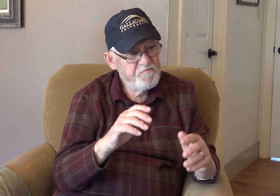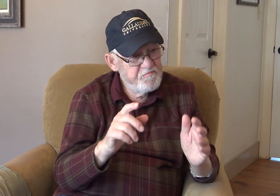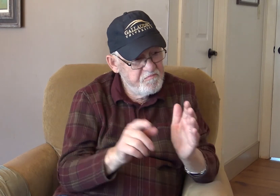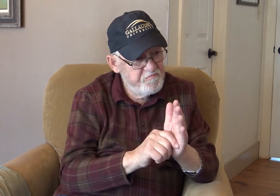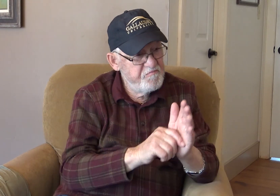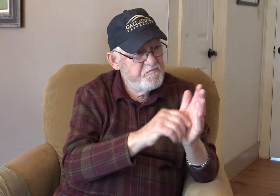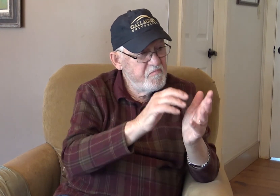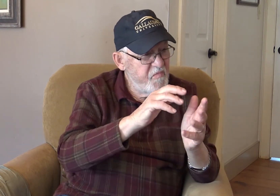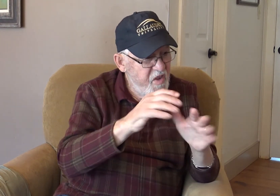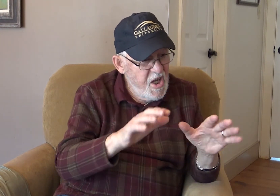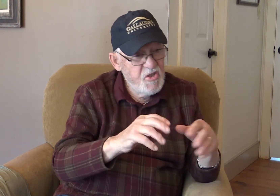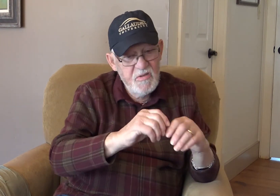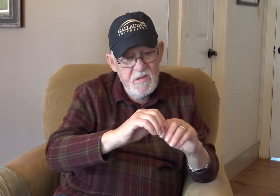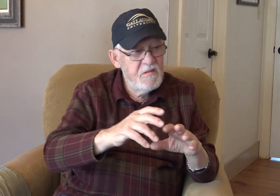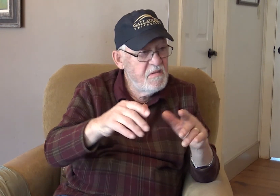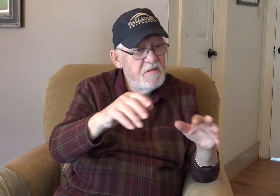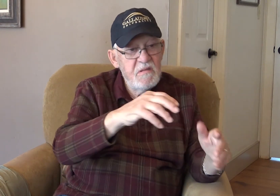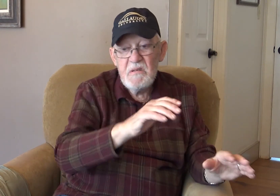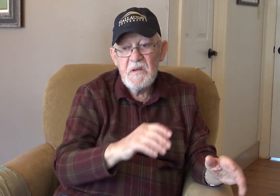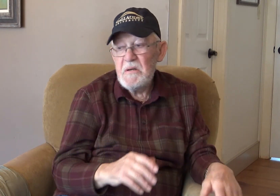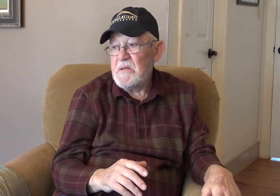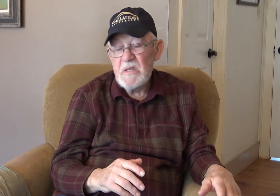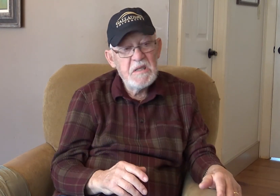It was published and distributed.